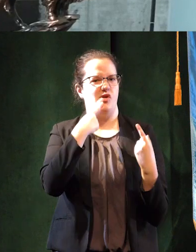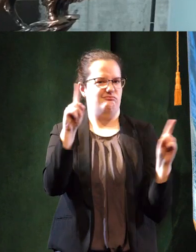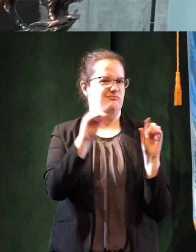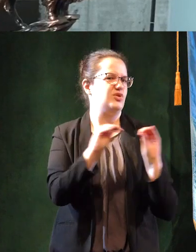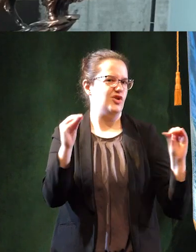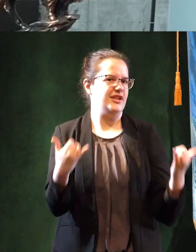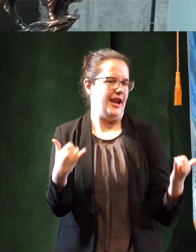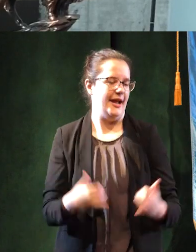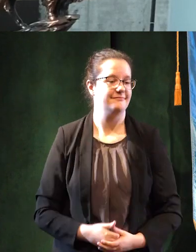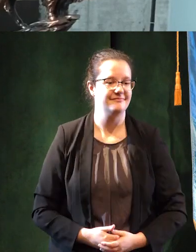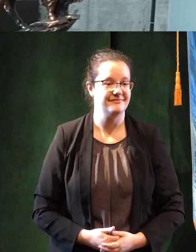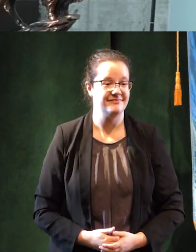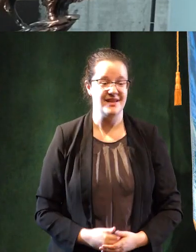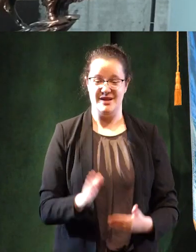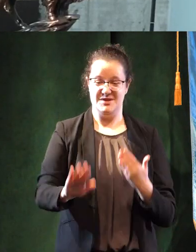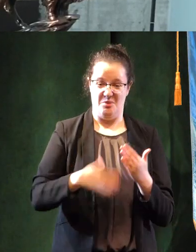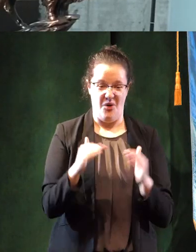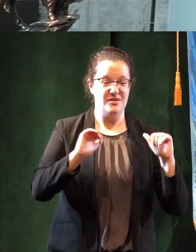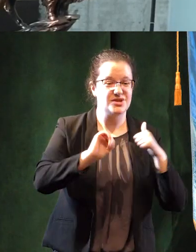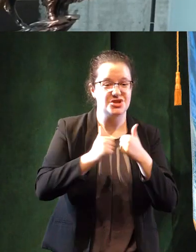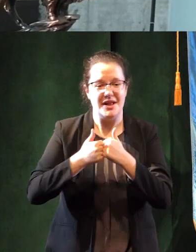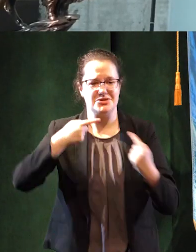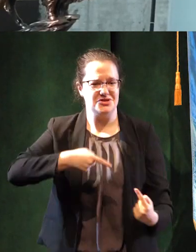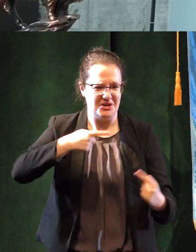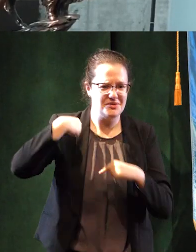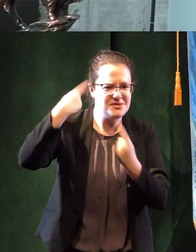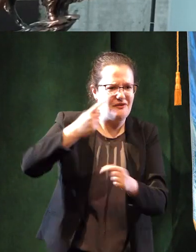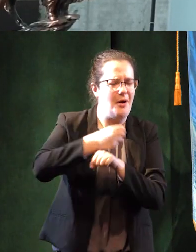accomplished despite all the unimaginable adversity that you overcame